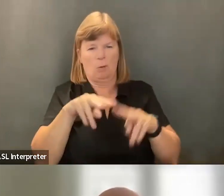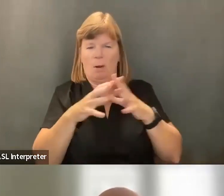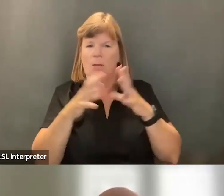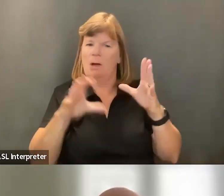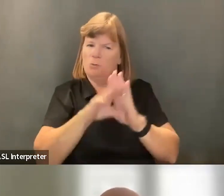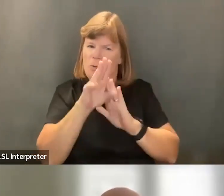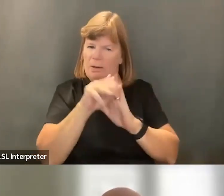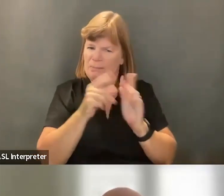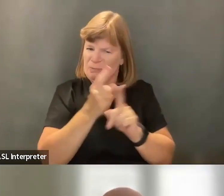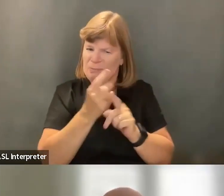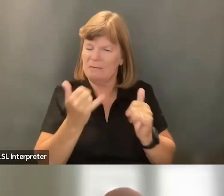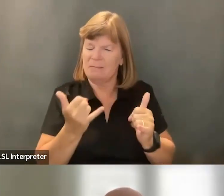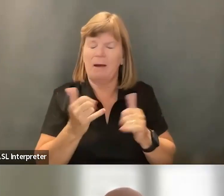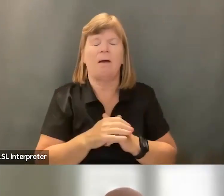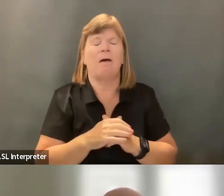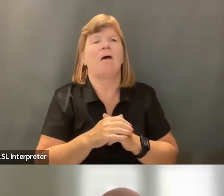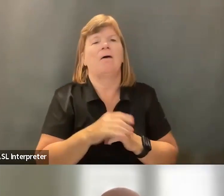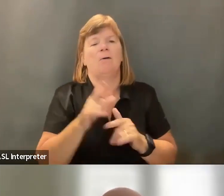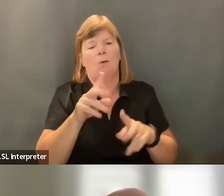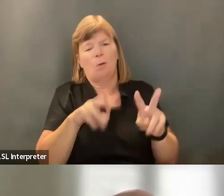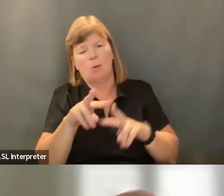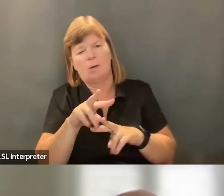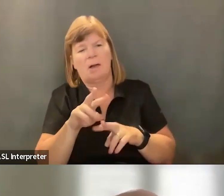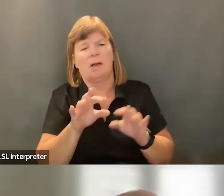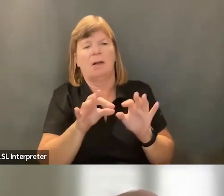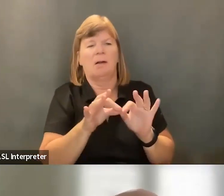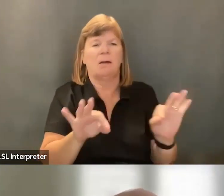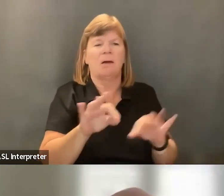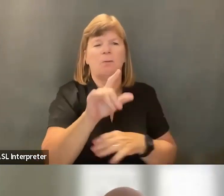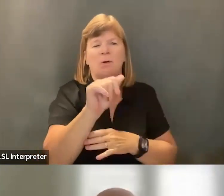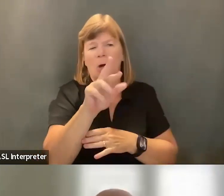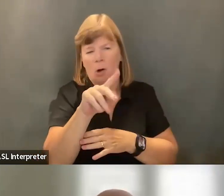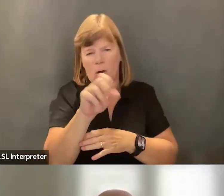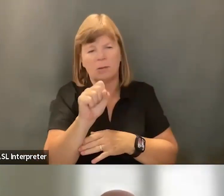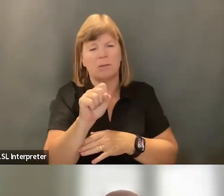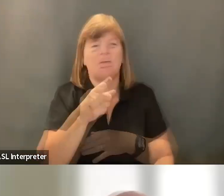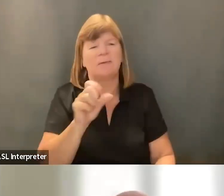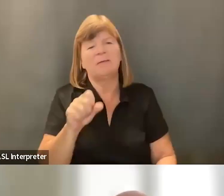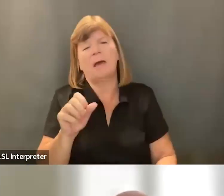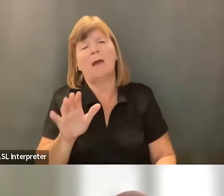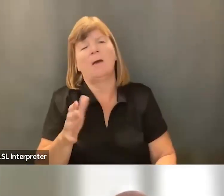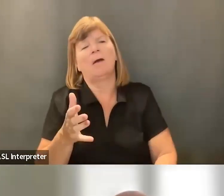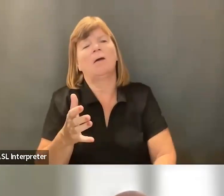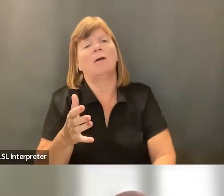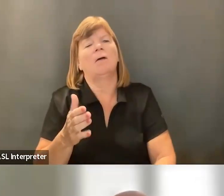now and looking at language arts um content instruction you know why are you optimistic